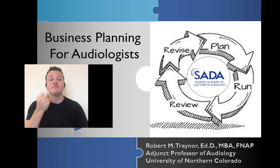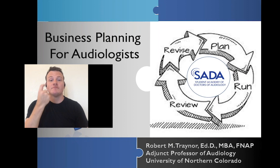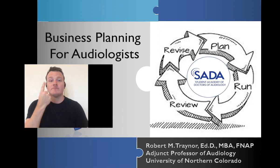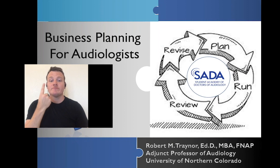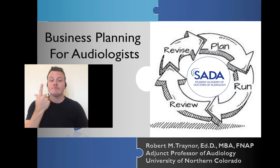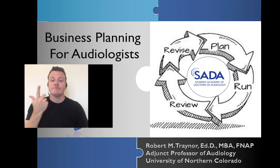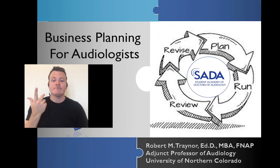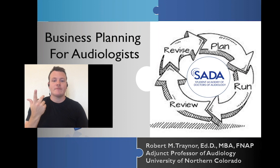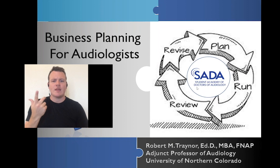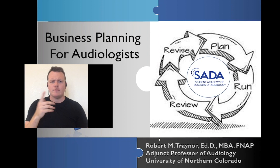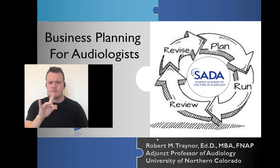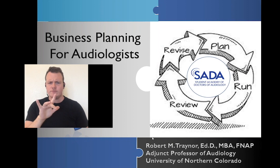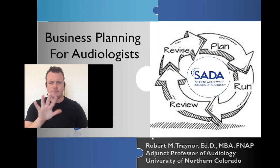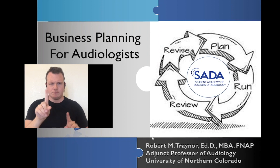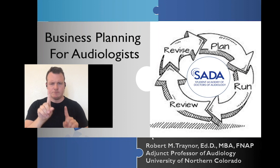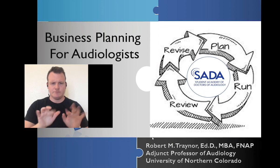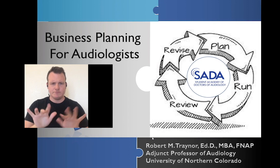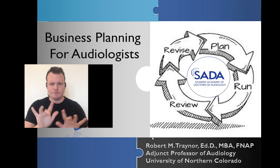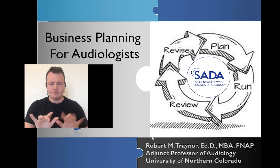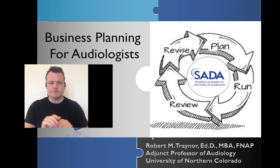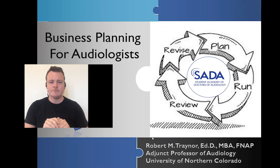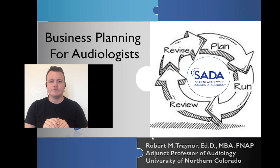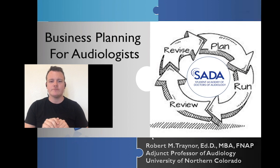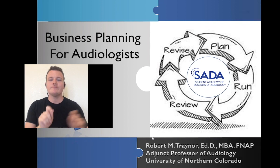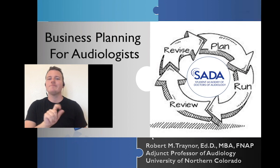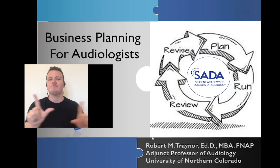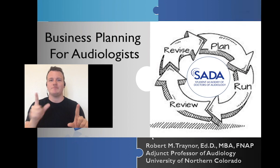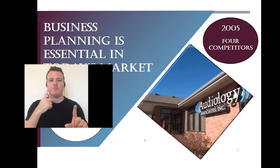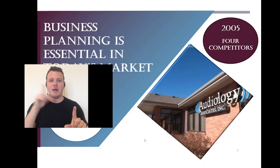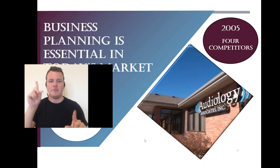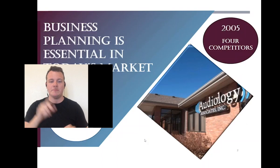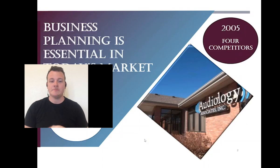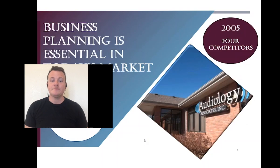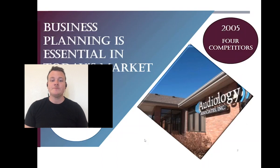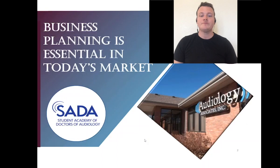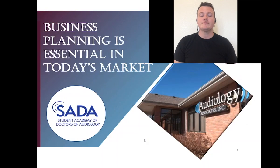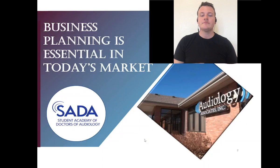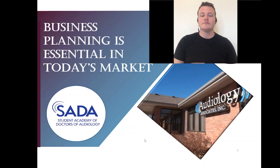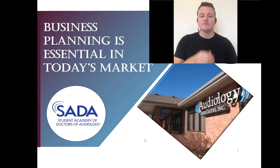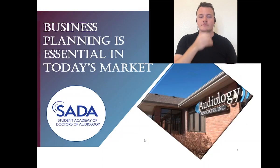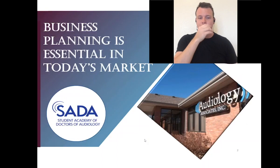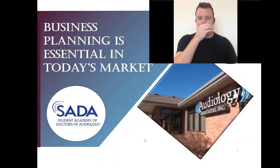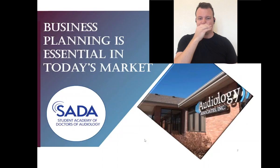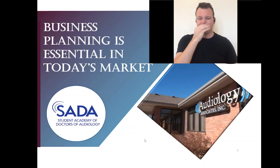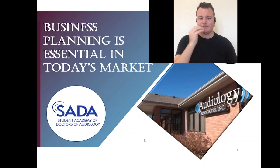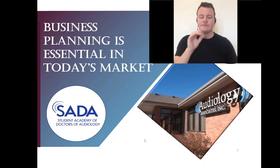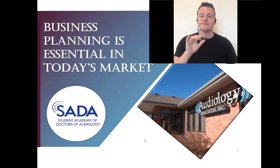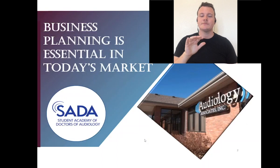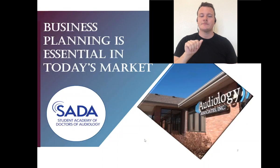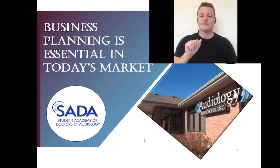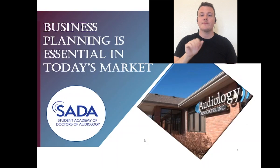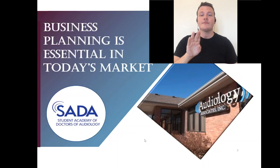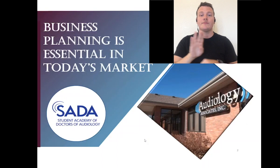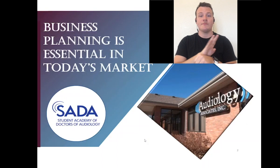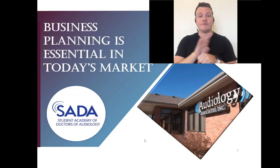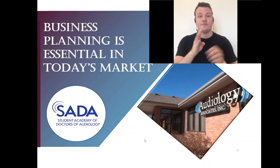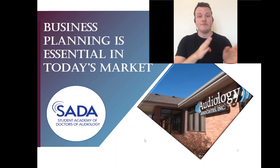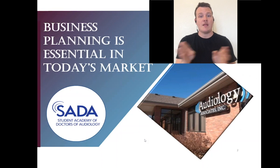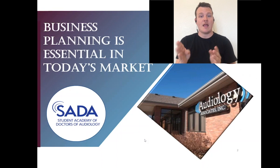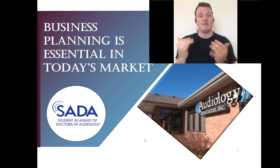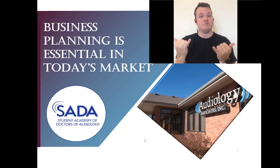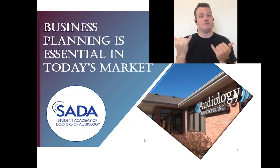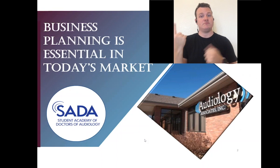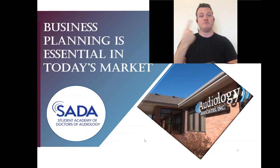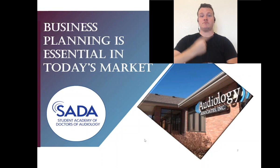let's see now, nothing. There goes. So business planning these days is even